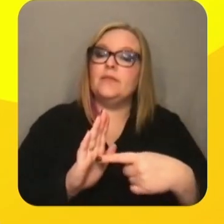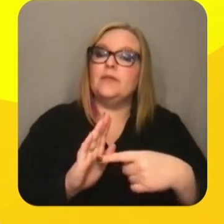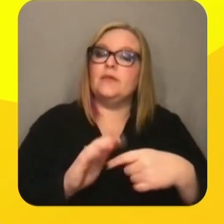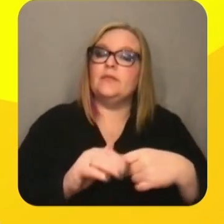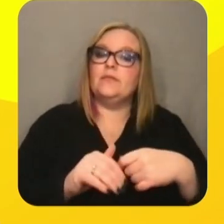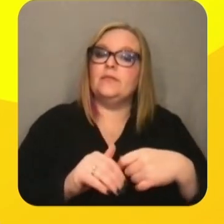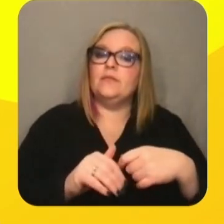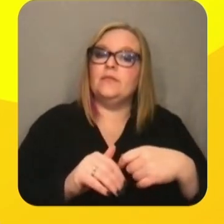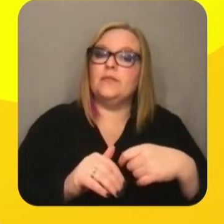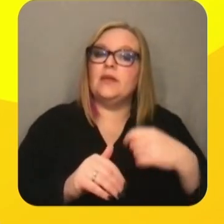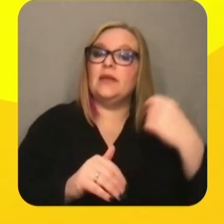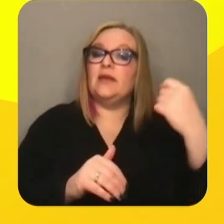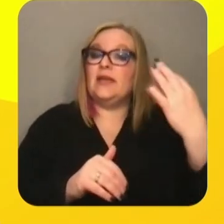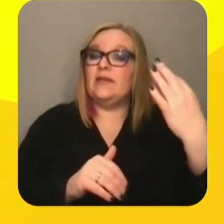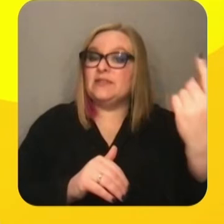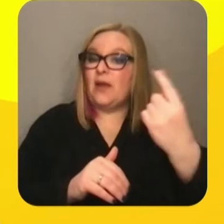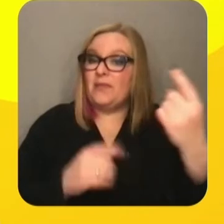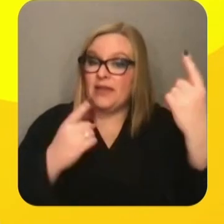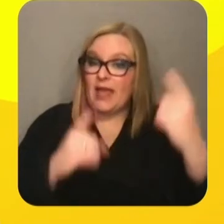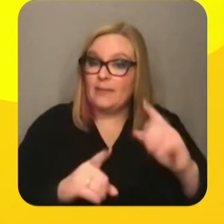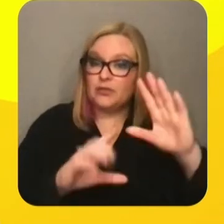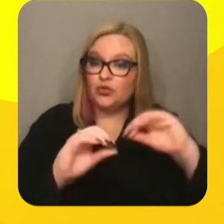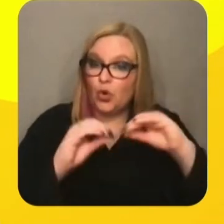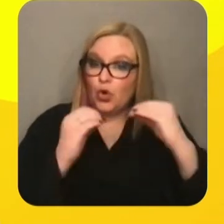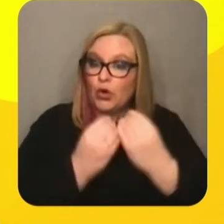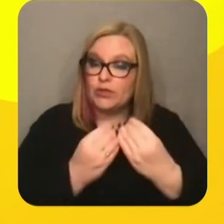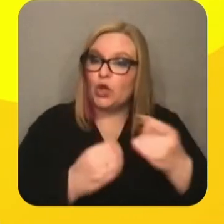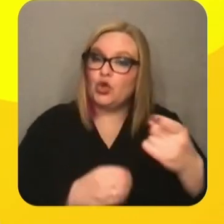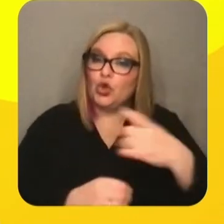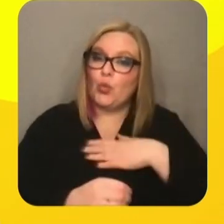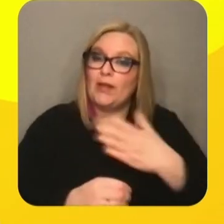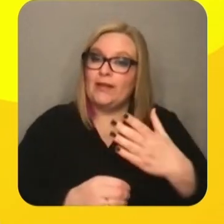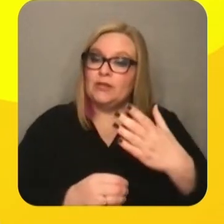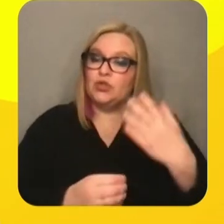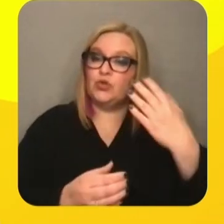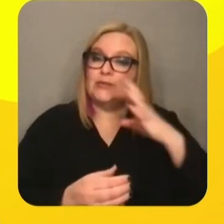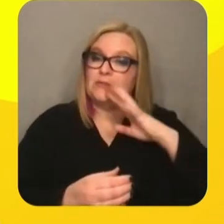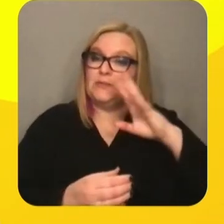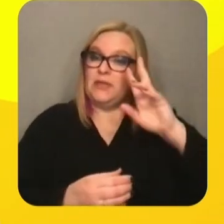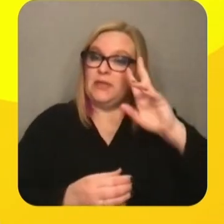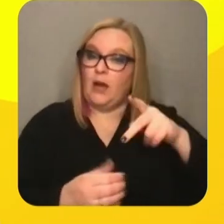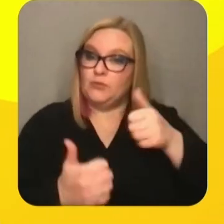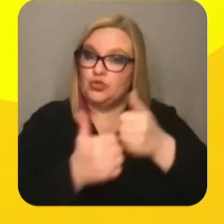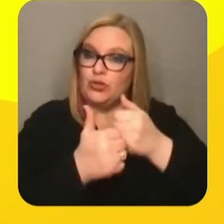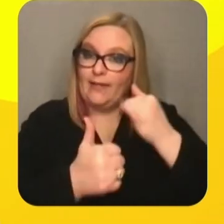Something happens in your organization and you're willing to speak up and challenge it and or remove that individual for their behavior,